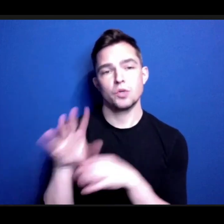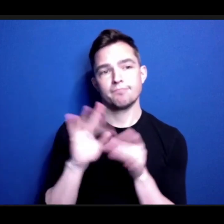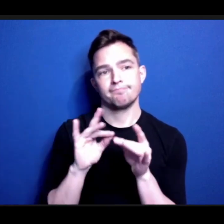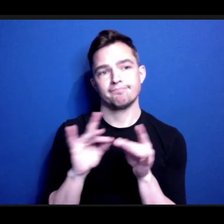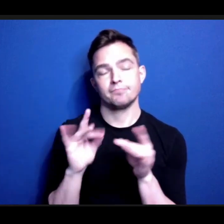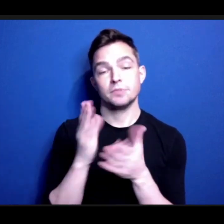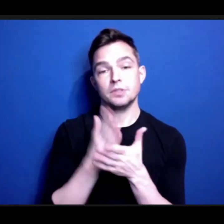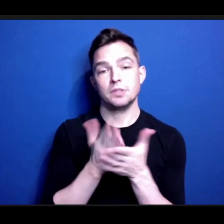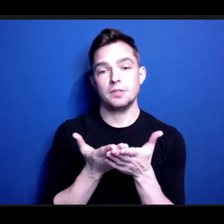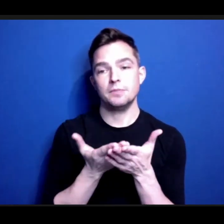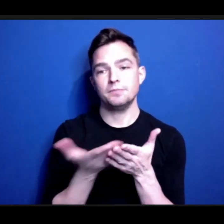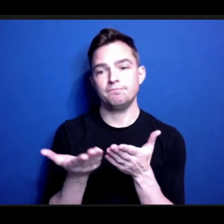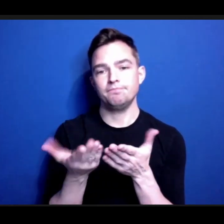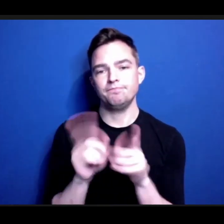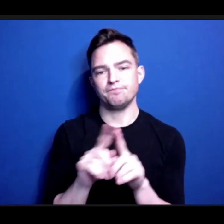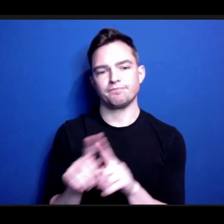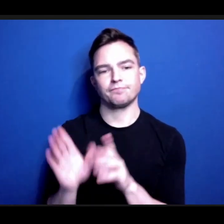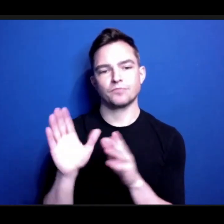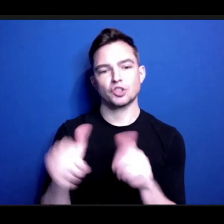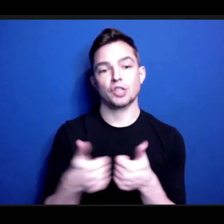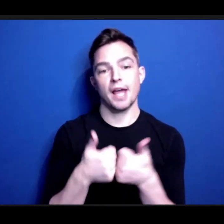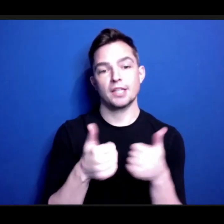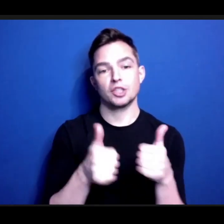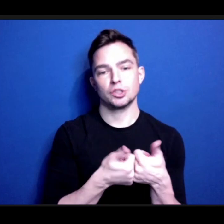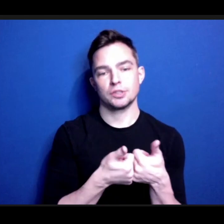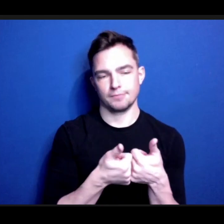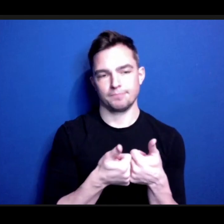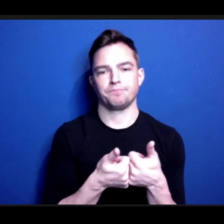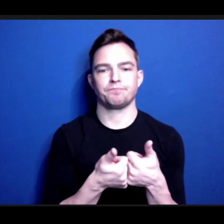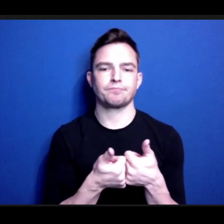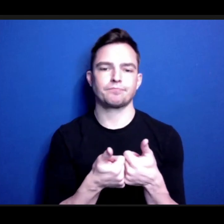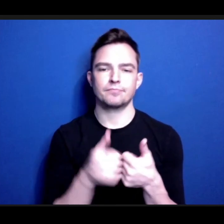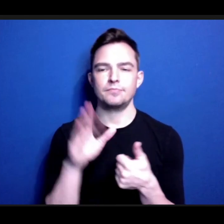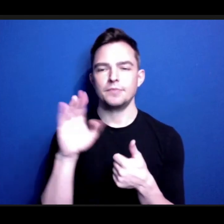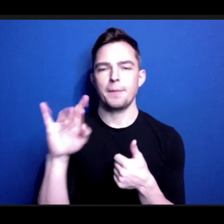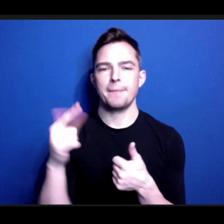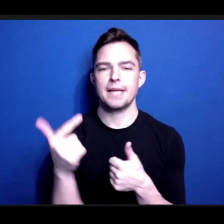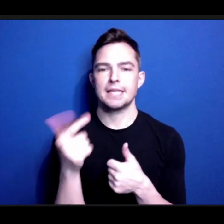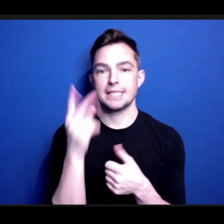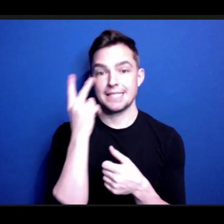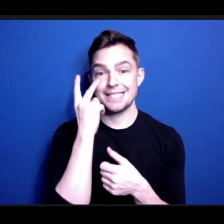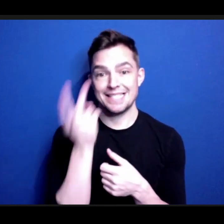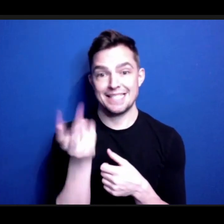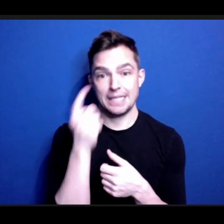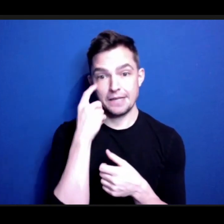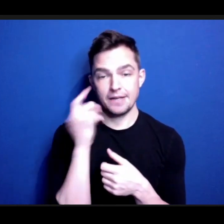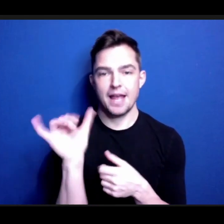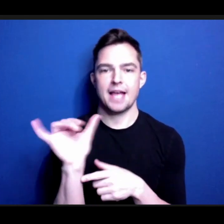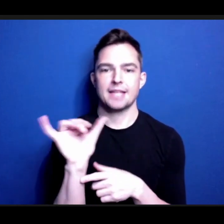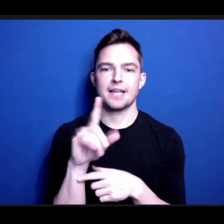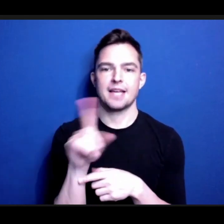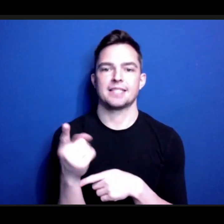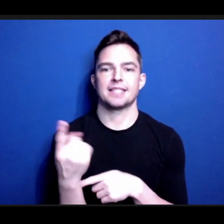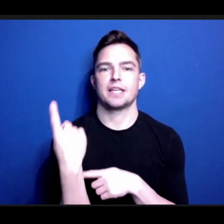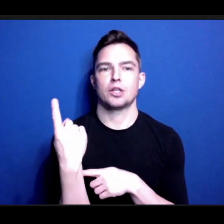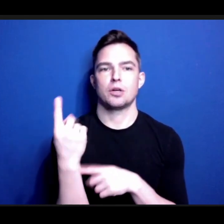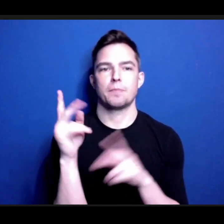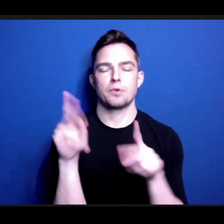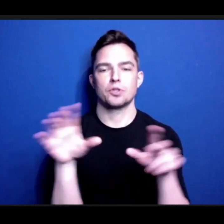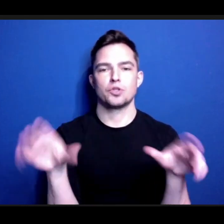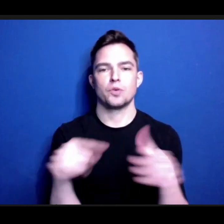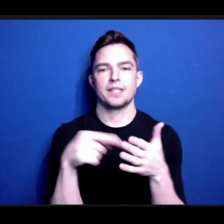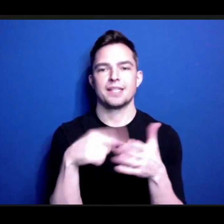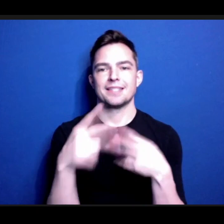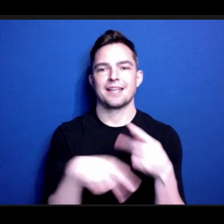the challenges of being seen as sort of like a singular person doing this type of research,